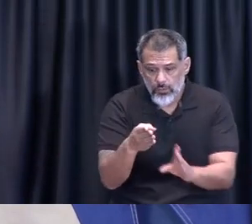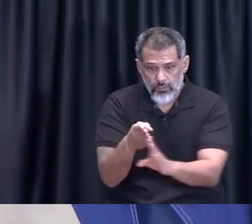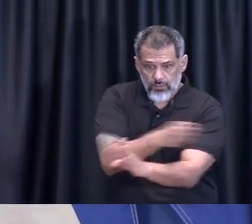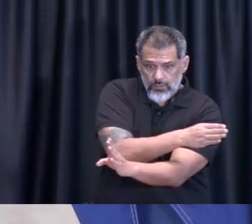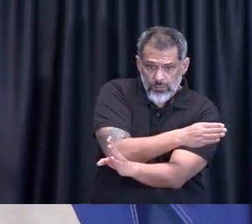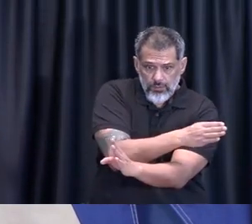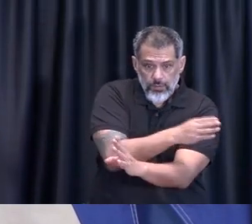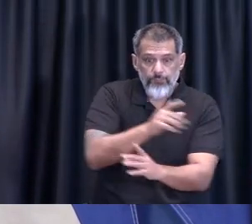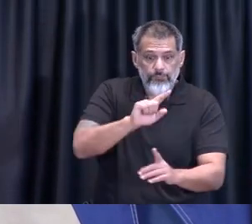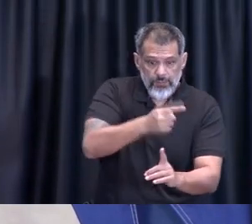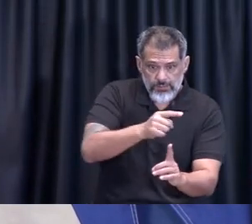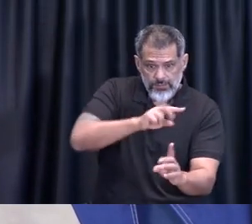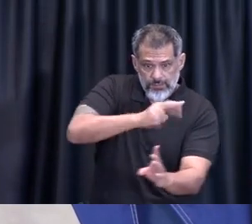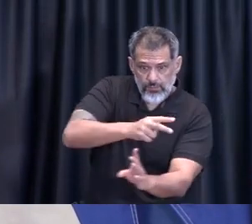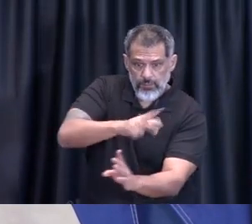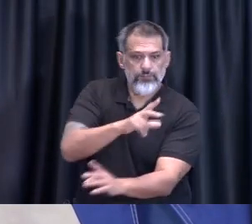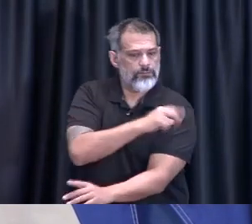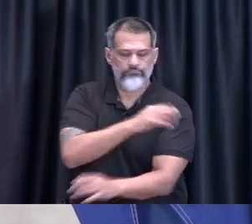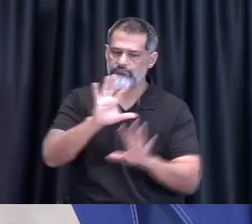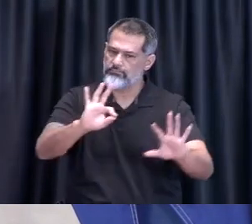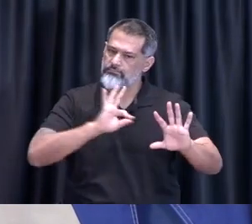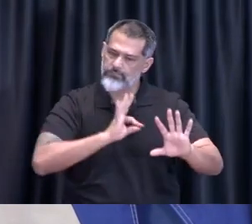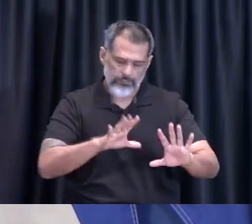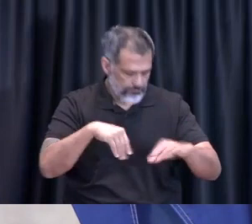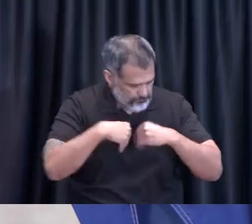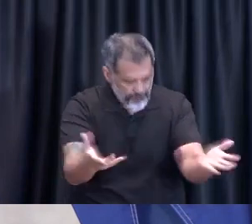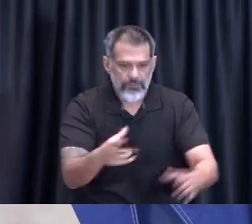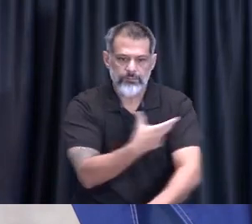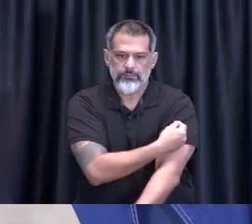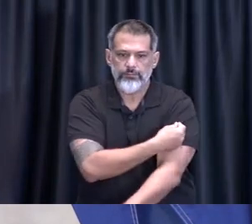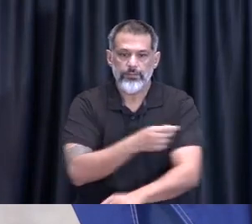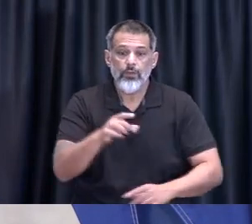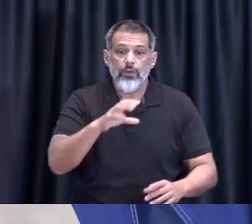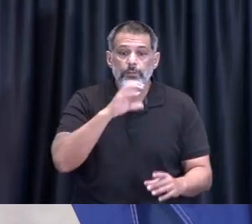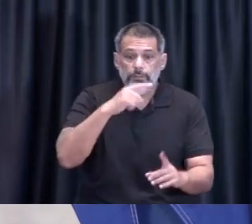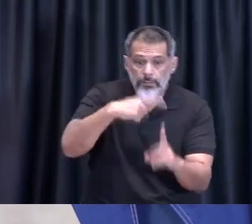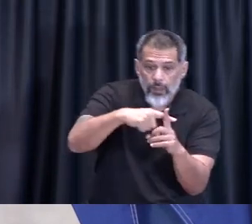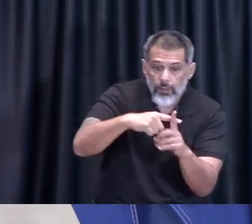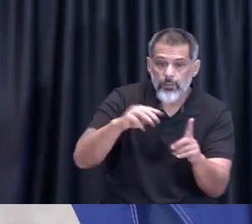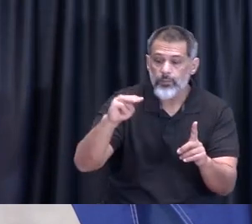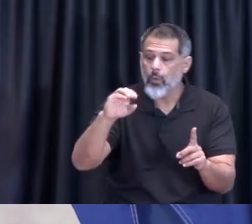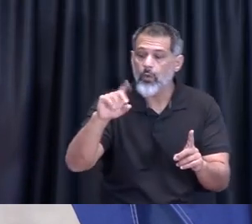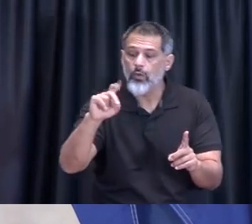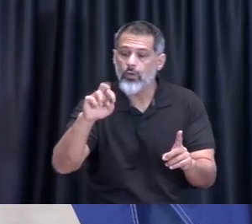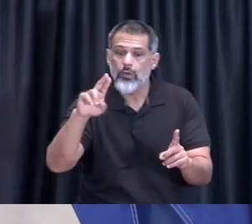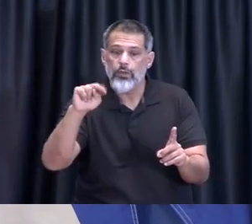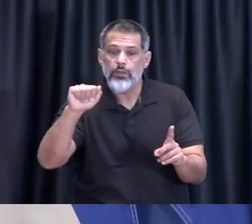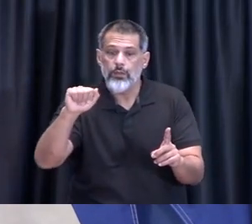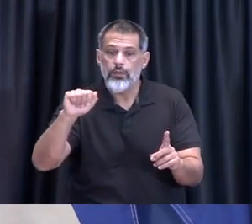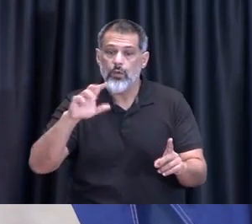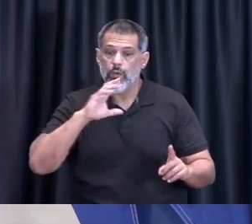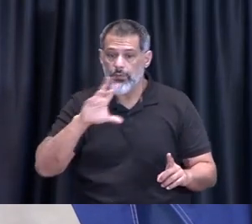Moderna will be available for those aged 30 plus and Pfizer for those aged five to 29.